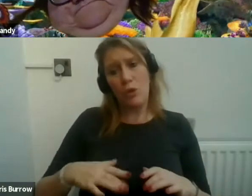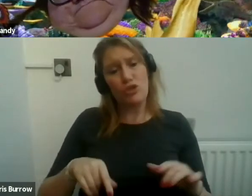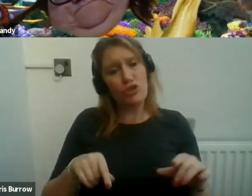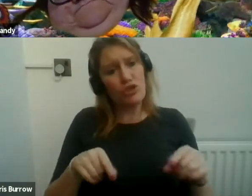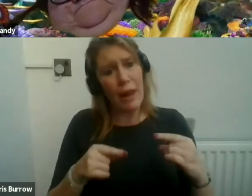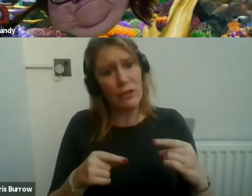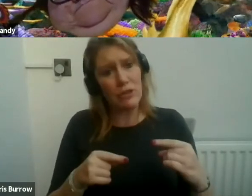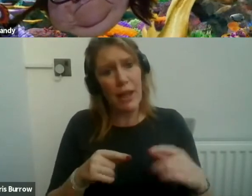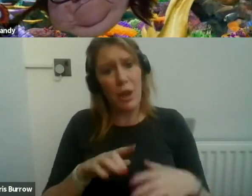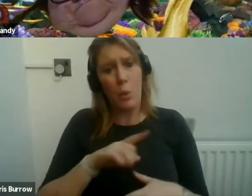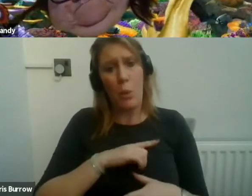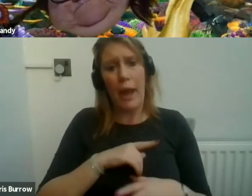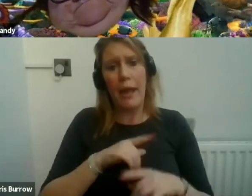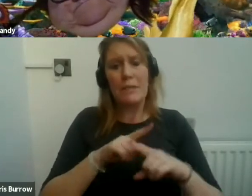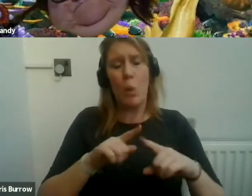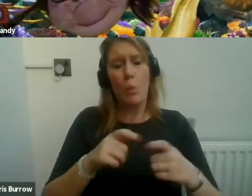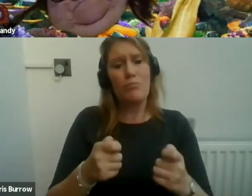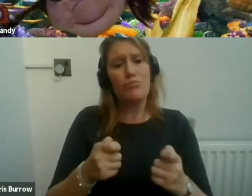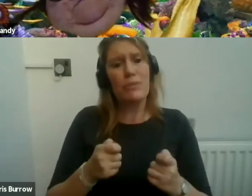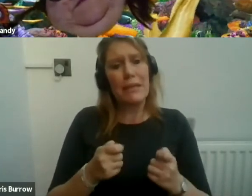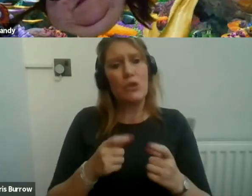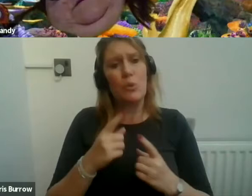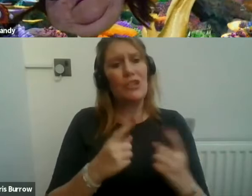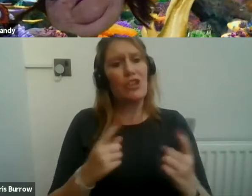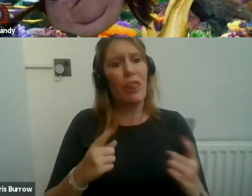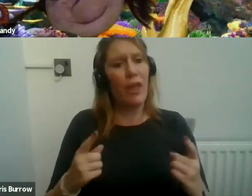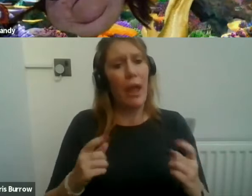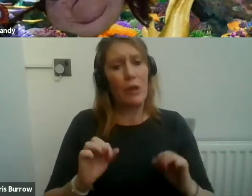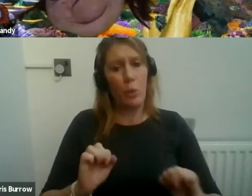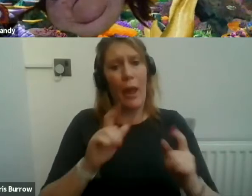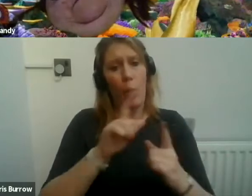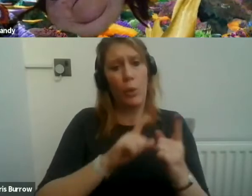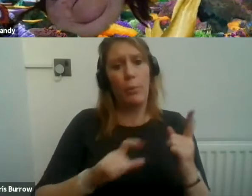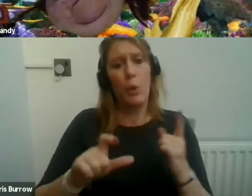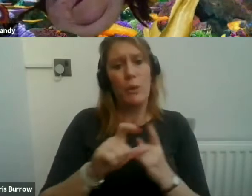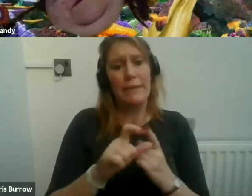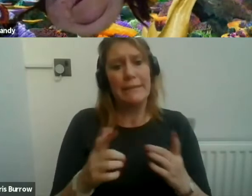people and to our communities and so